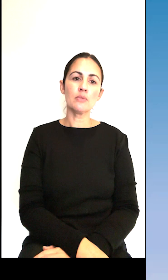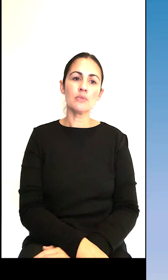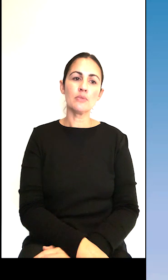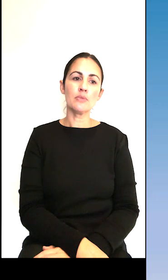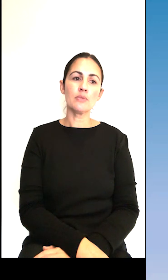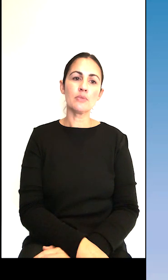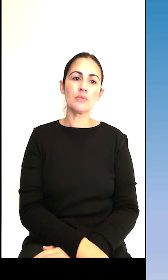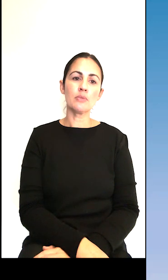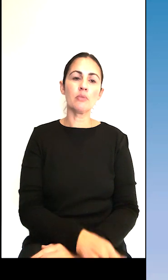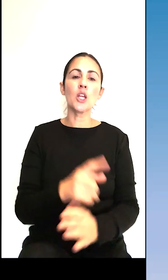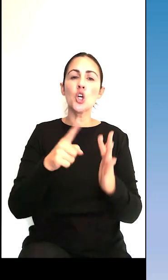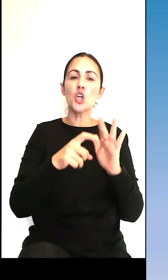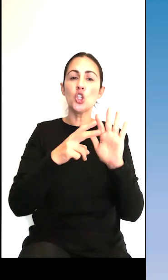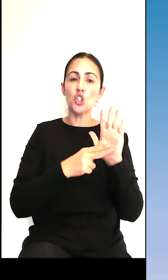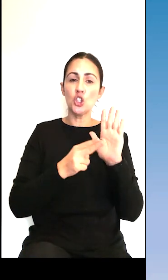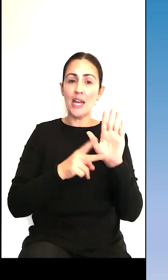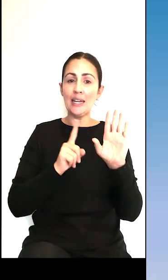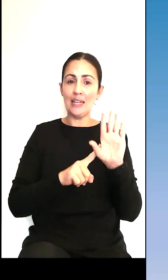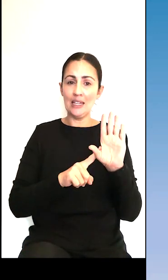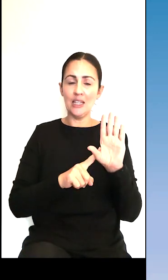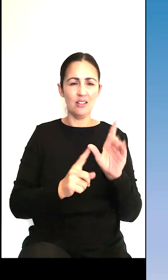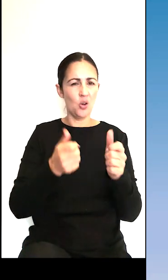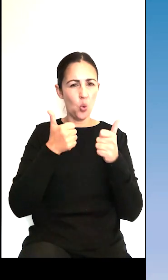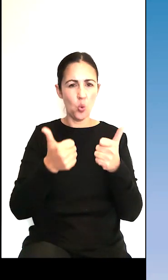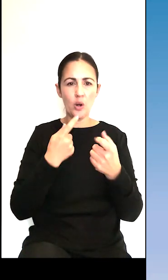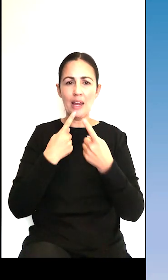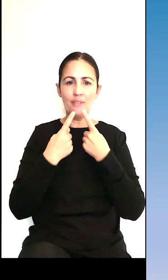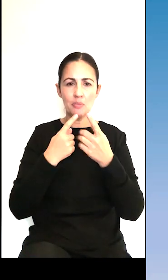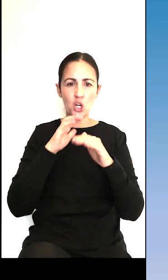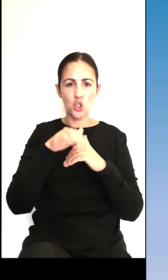I think that Jenny gave some really good tips earlier about making